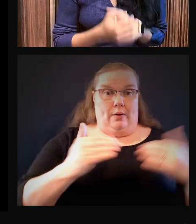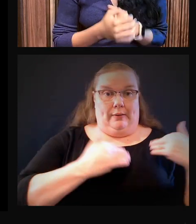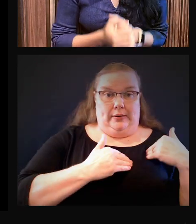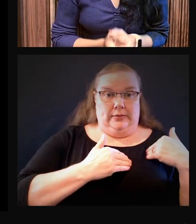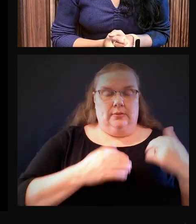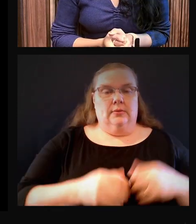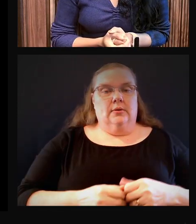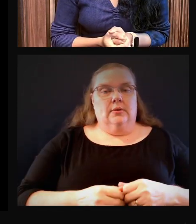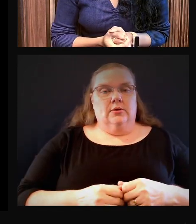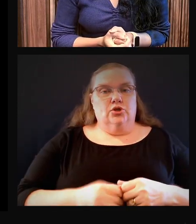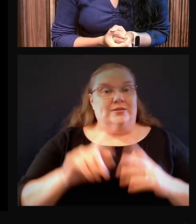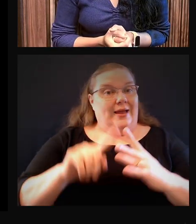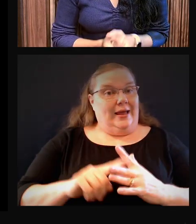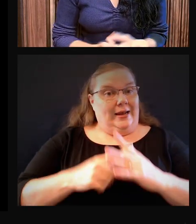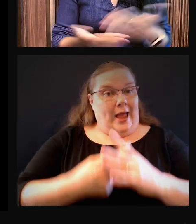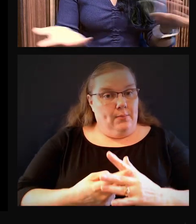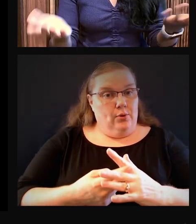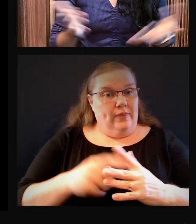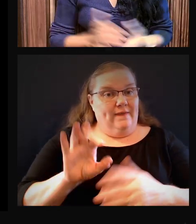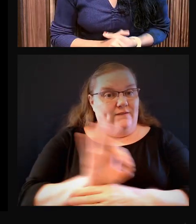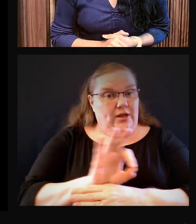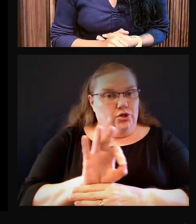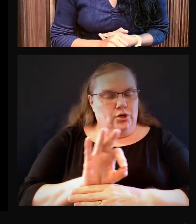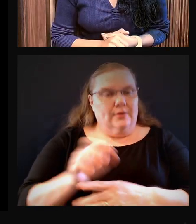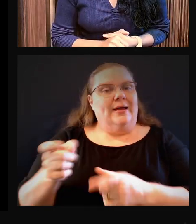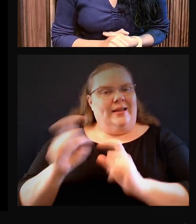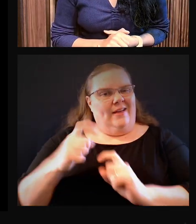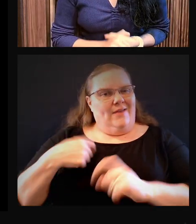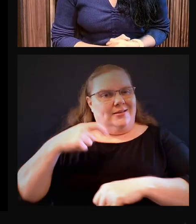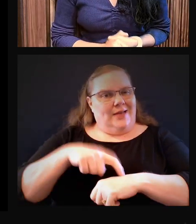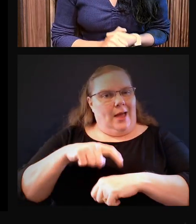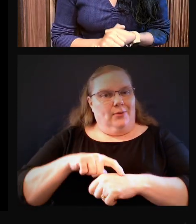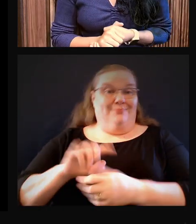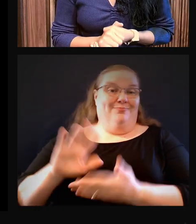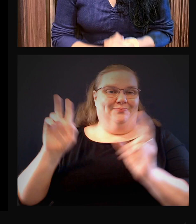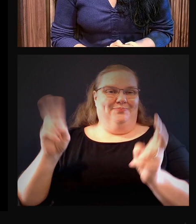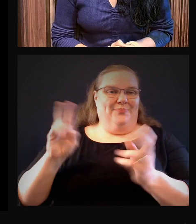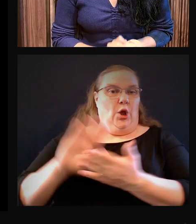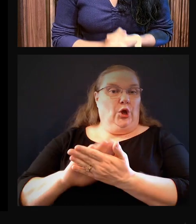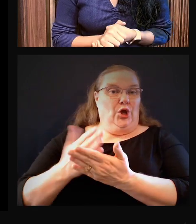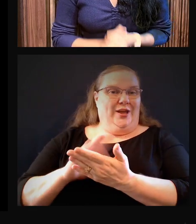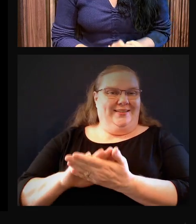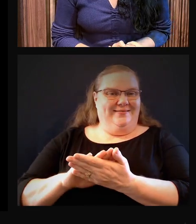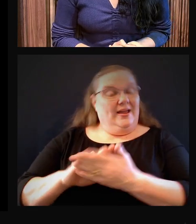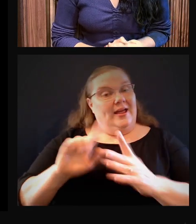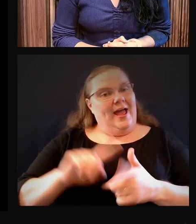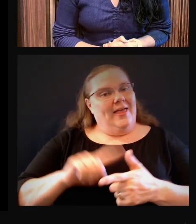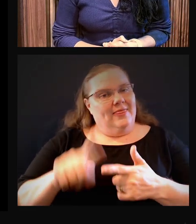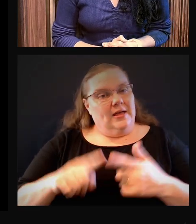give us a little bit of time to cook it and start using it. So I've spoken to you a lot about the feature.